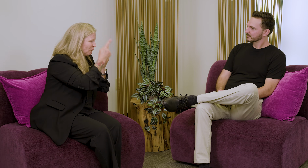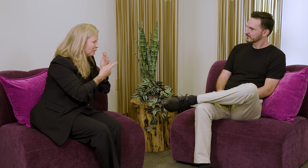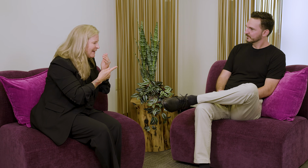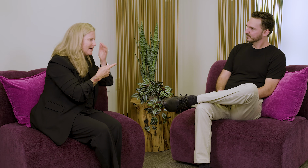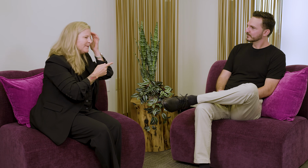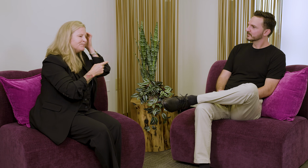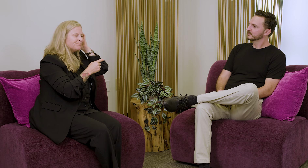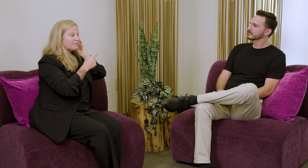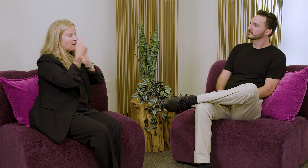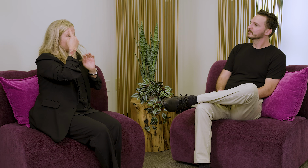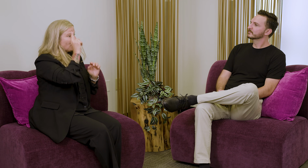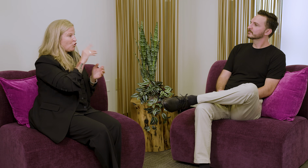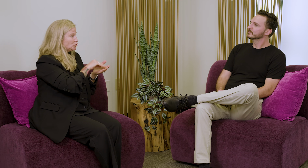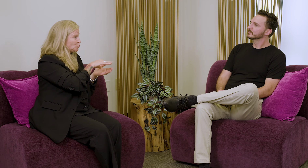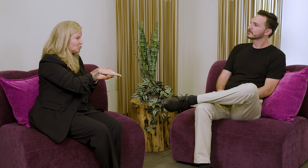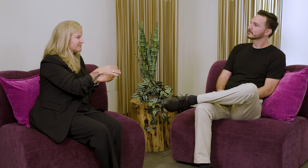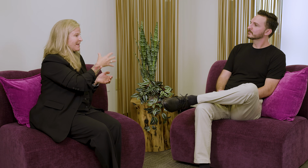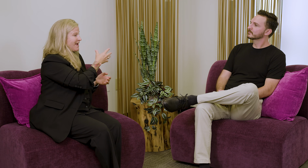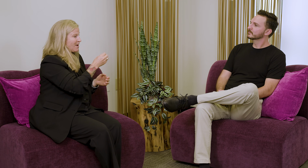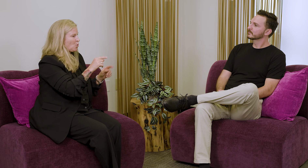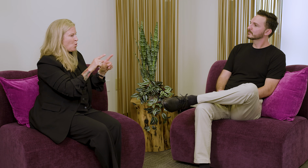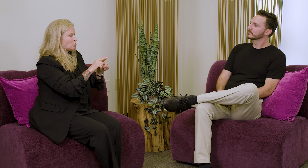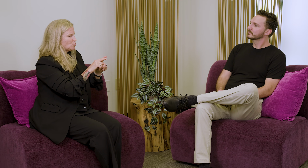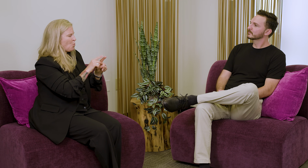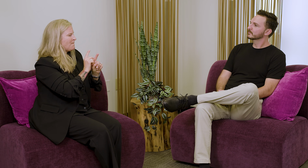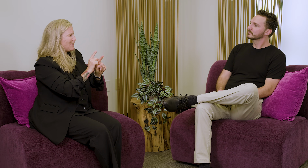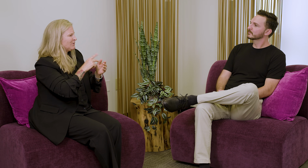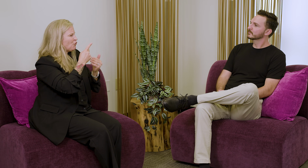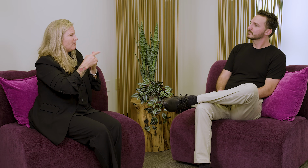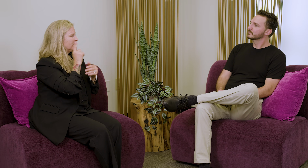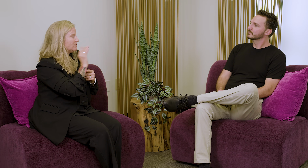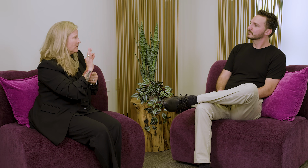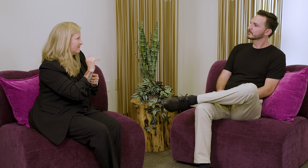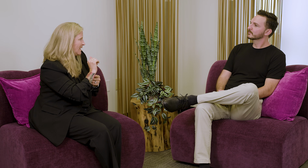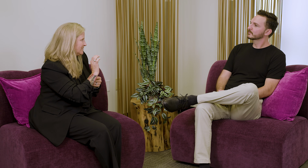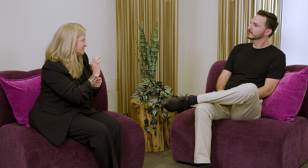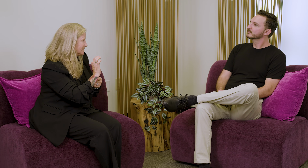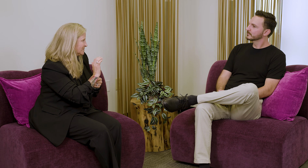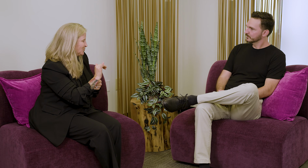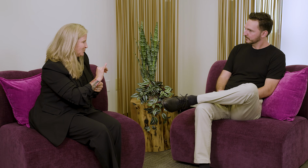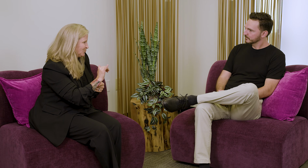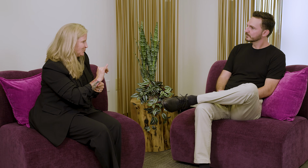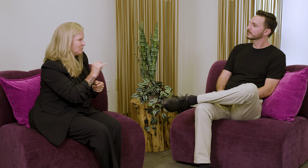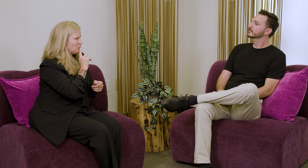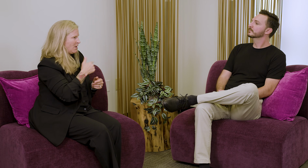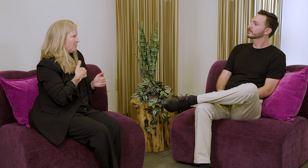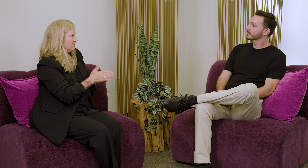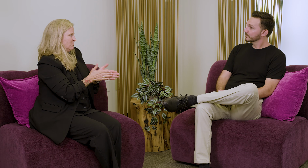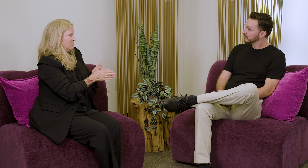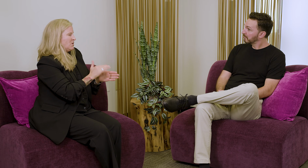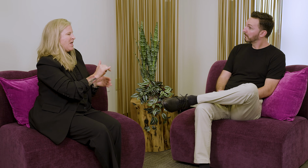peer mentoring program, for example, for both students and also a mentoring program for faculty as well.